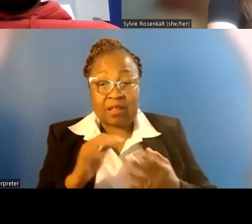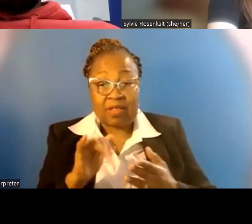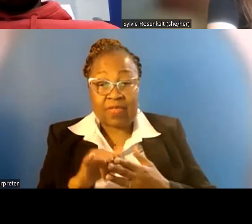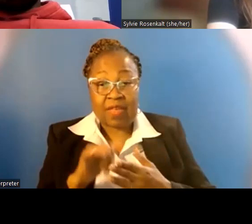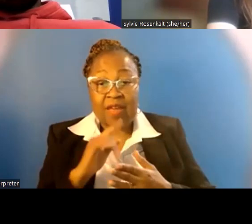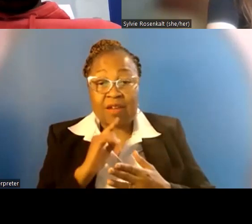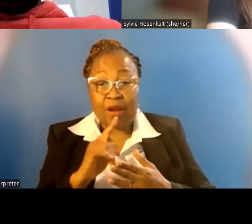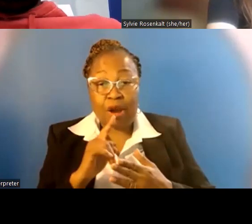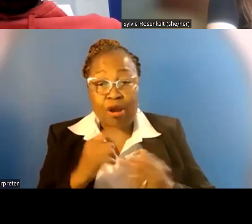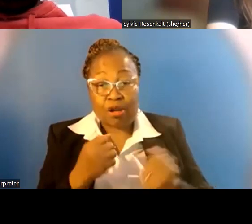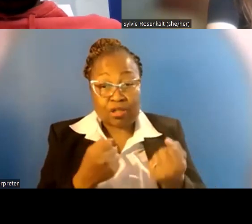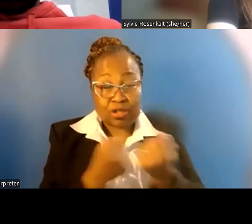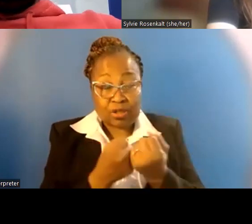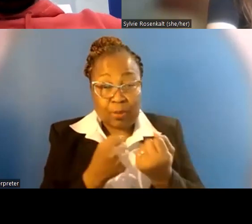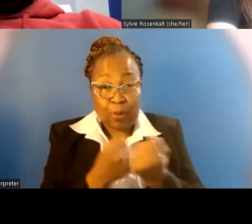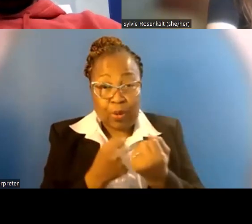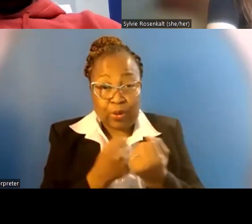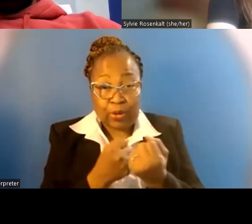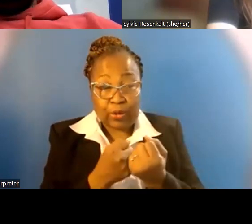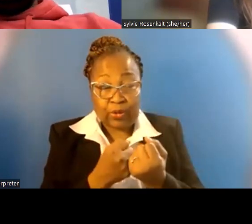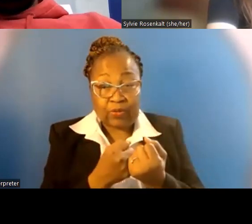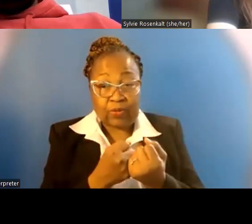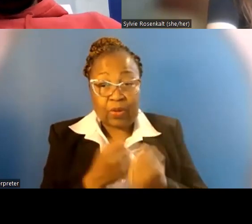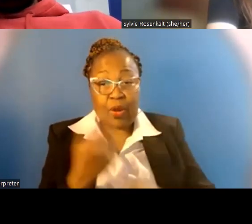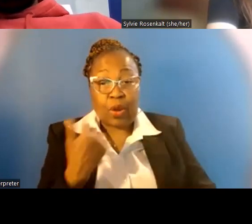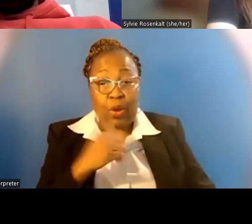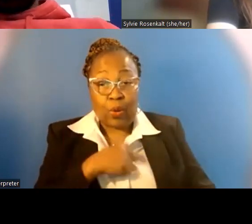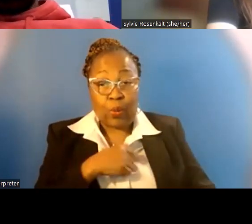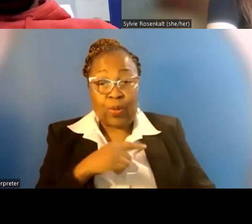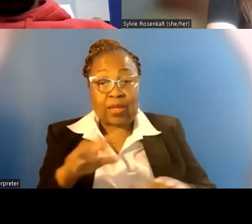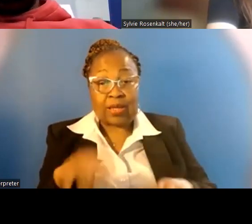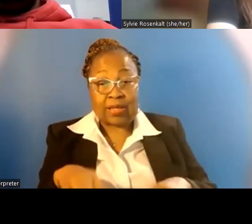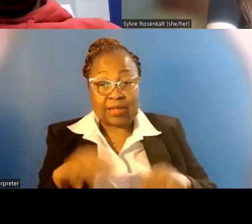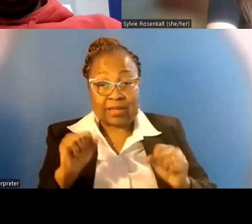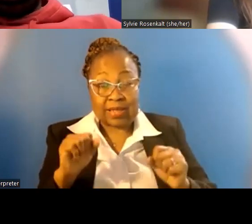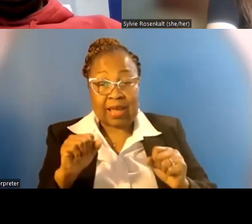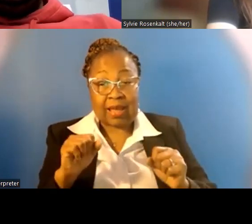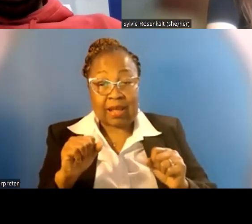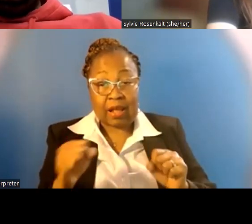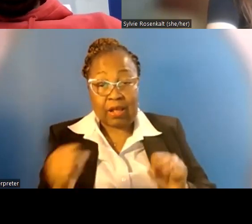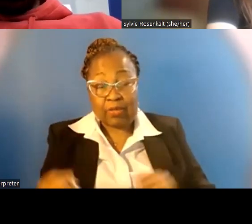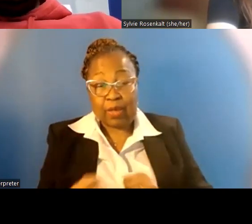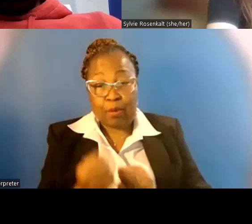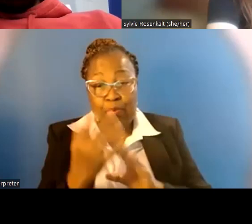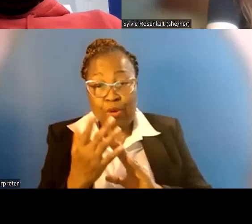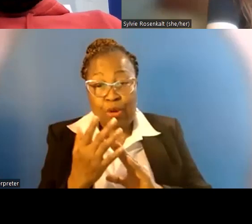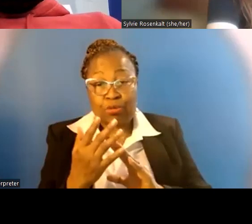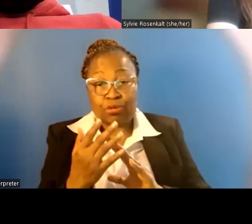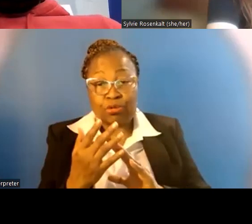then we take the approach of reassurance